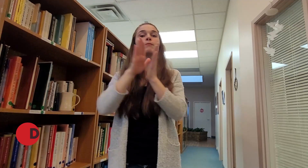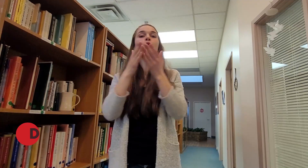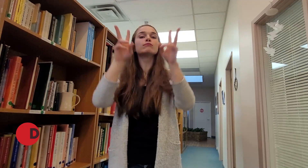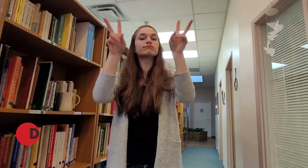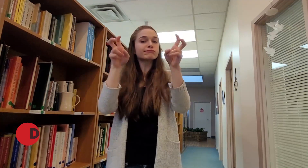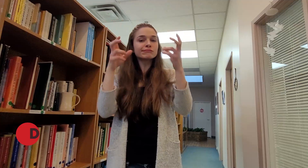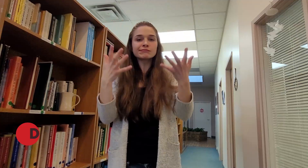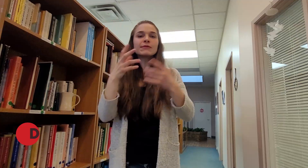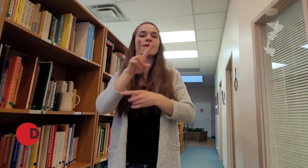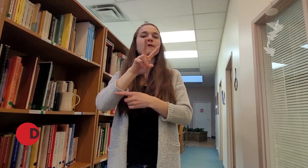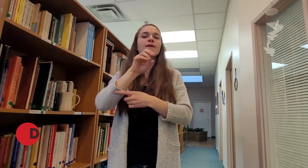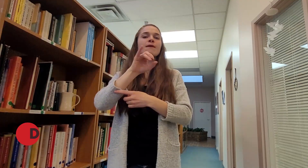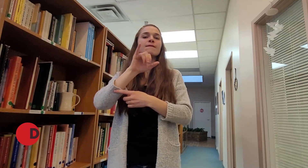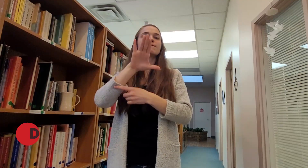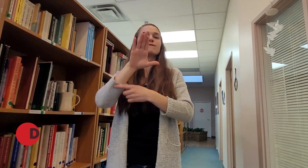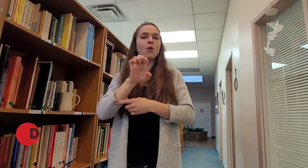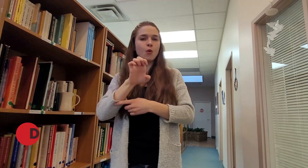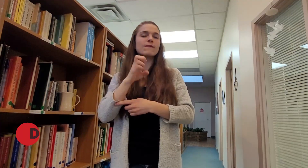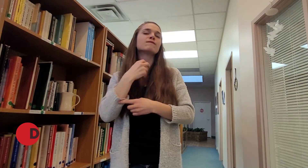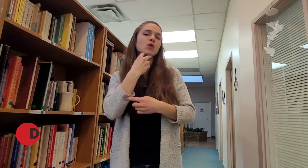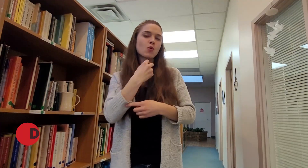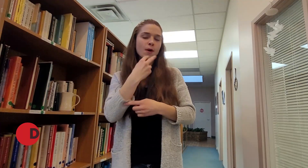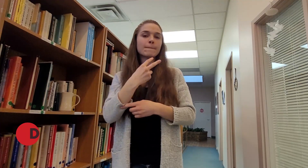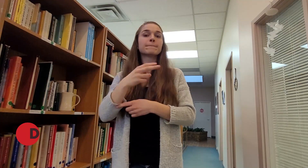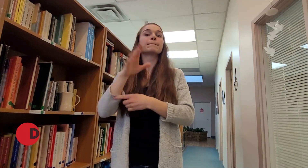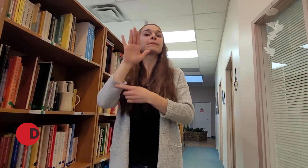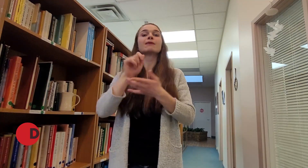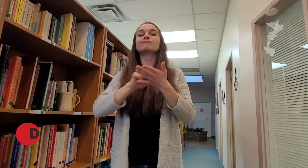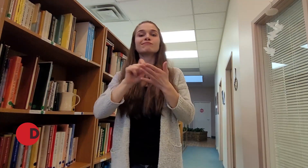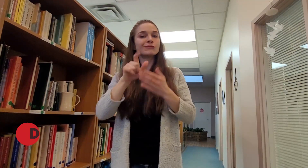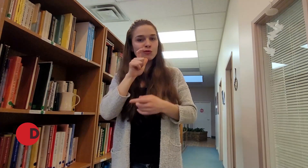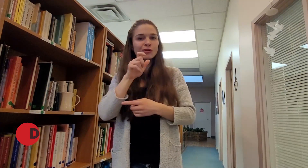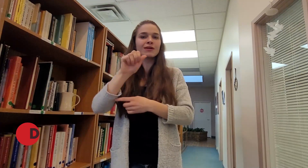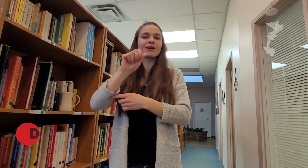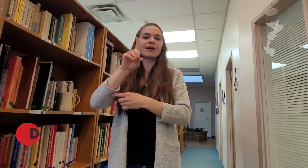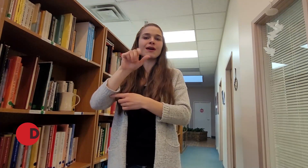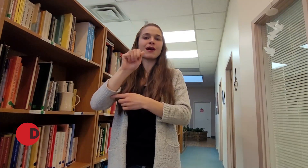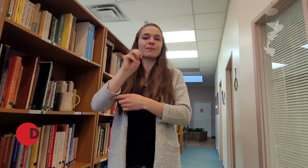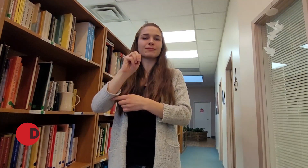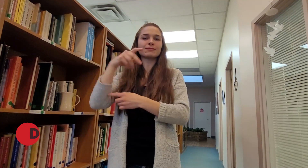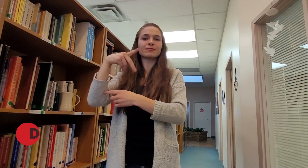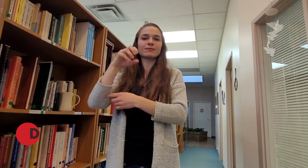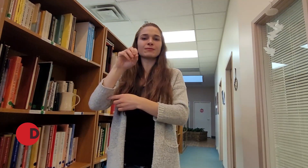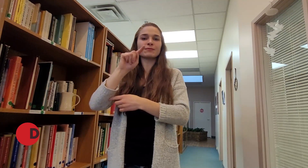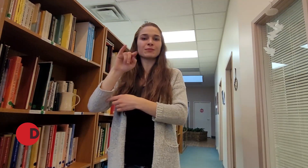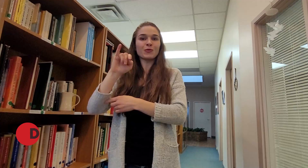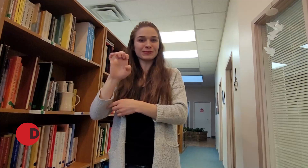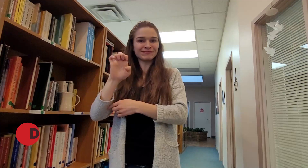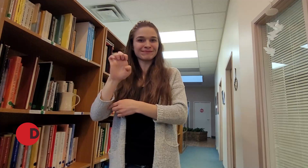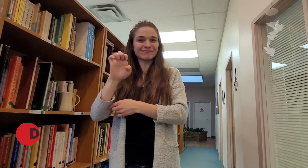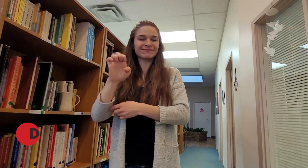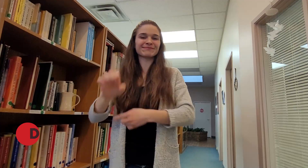In April, they will review "Voice" by Adam Pottle.